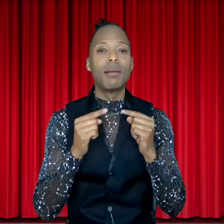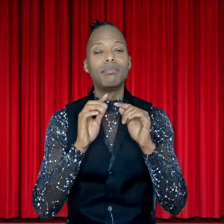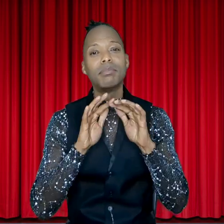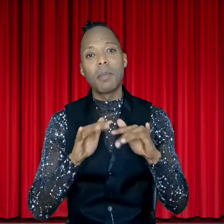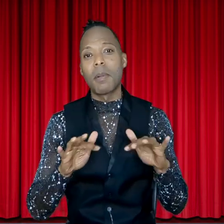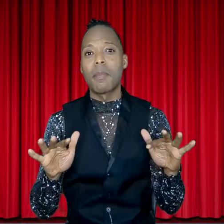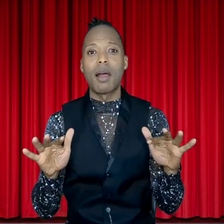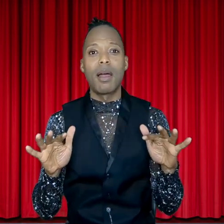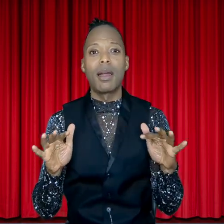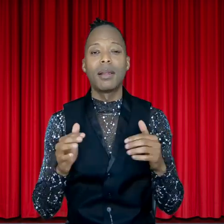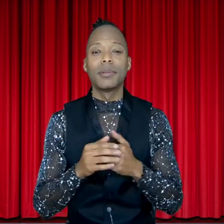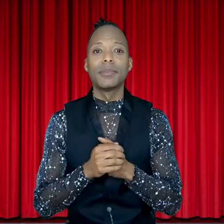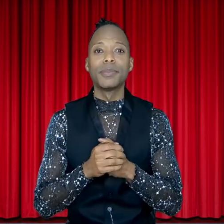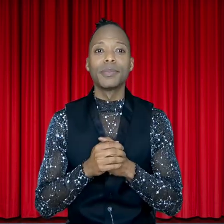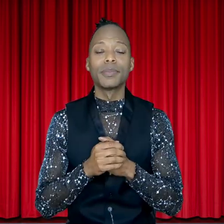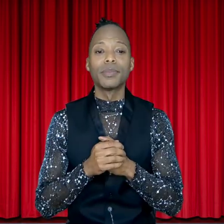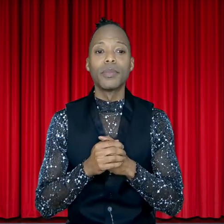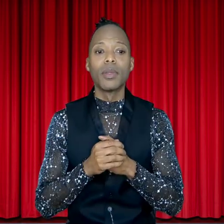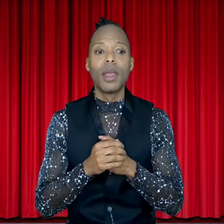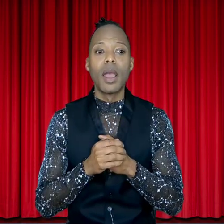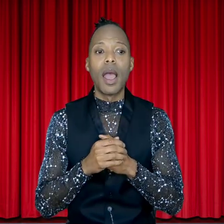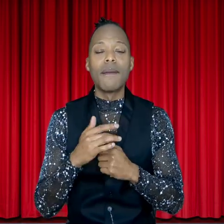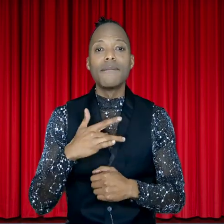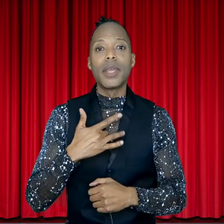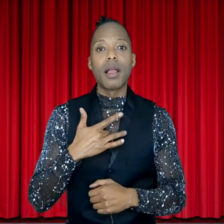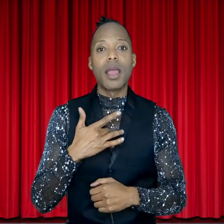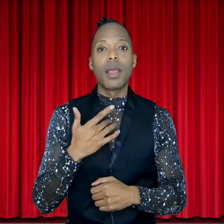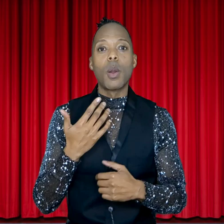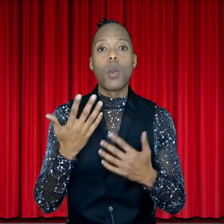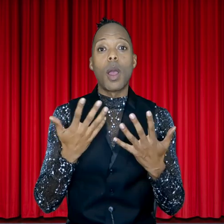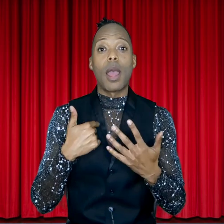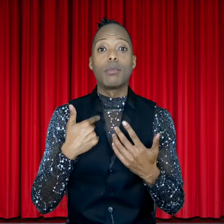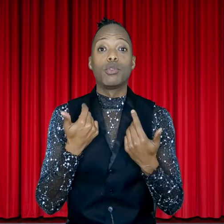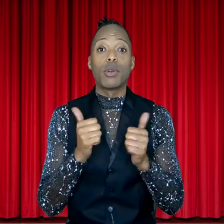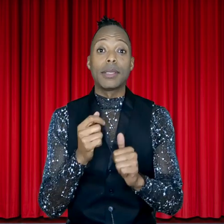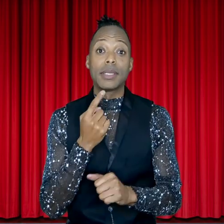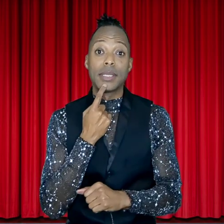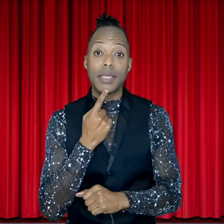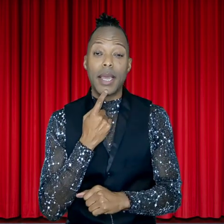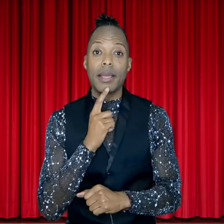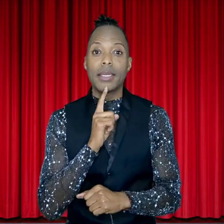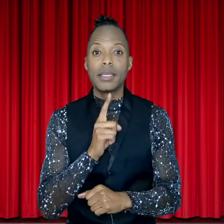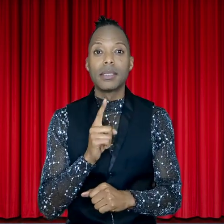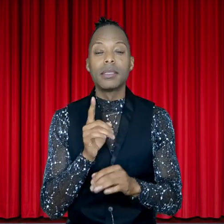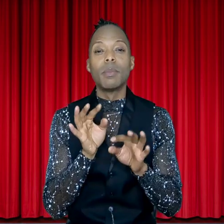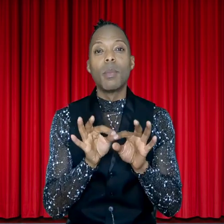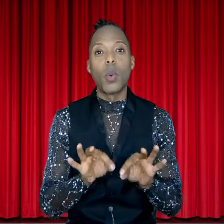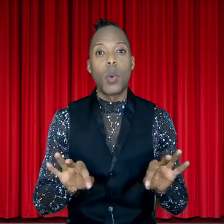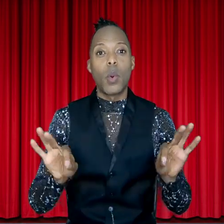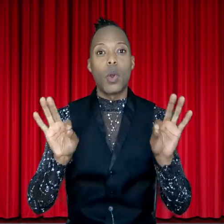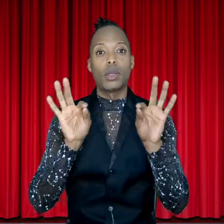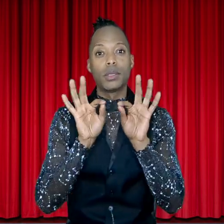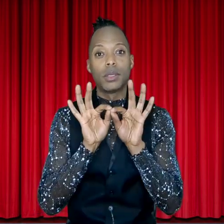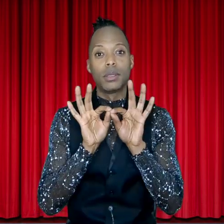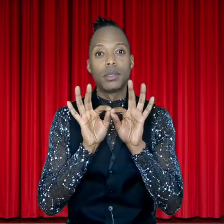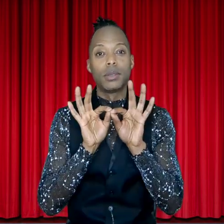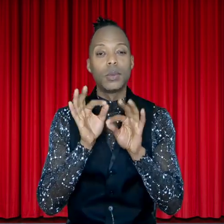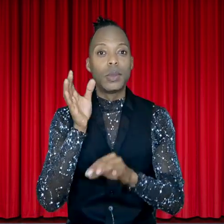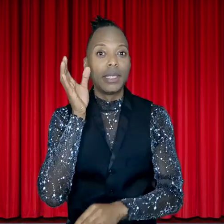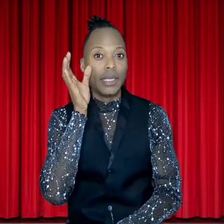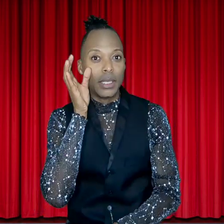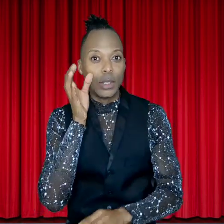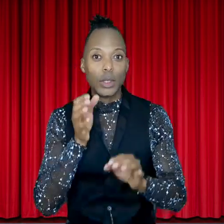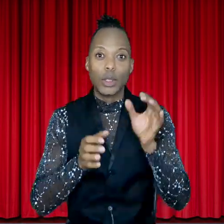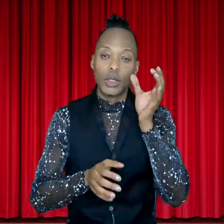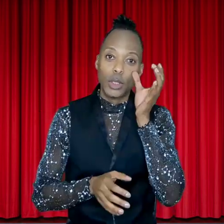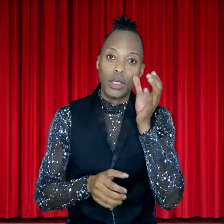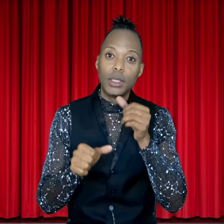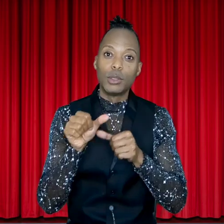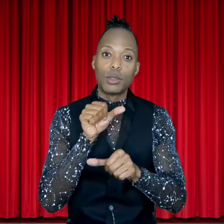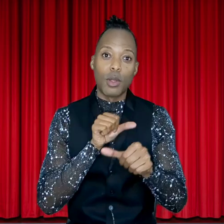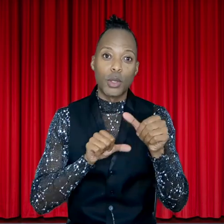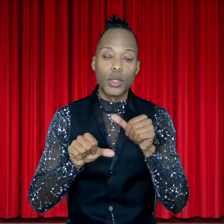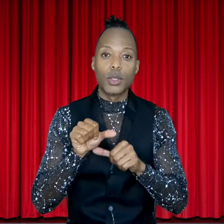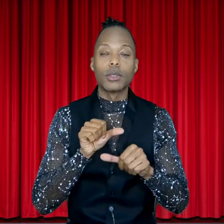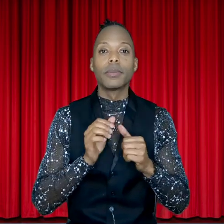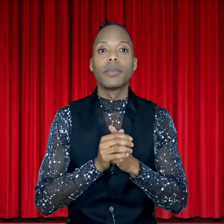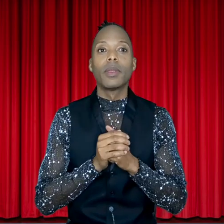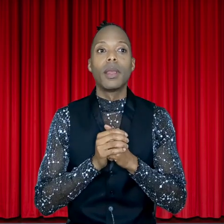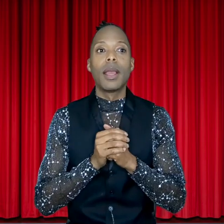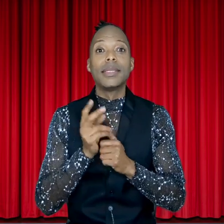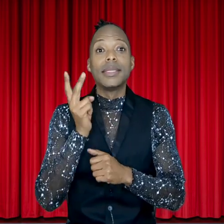What I'm trying to say is, it is important to hear each other out, to see and give opportunity for